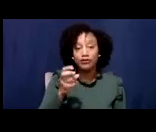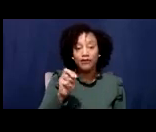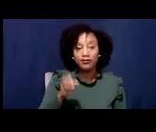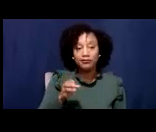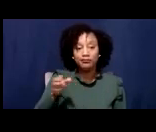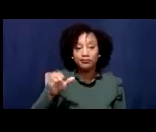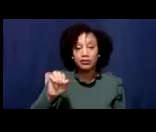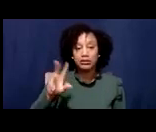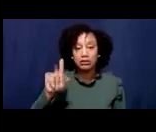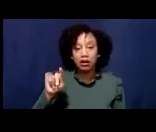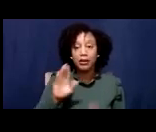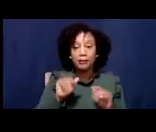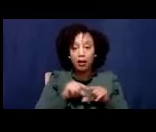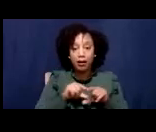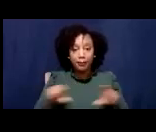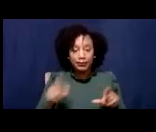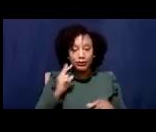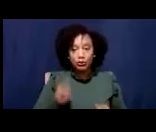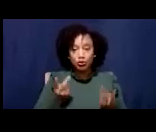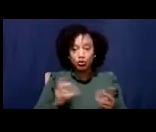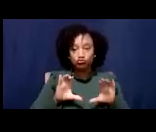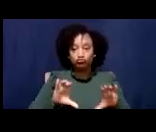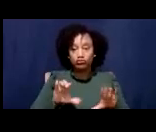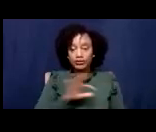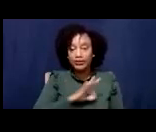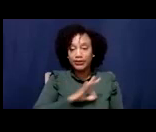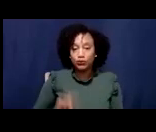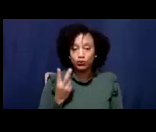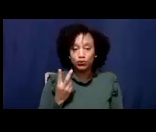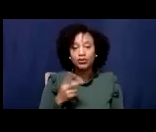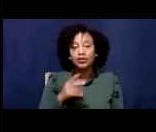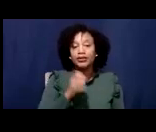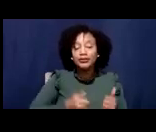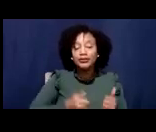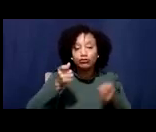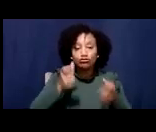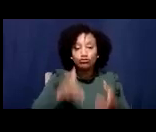On the bottom row are two other staff members, our executive director, Kathy,